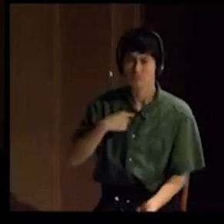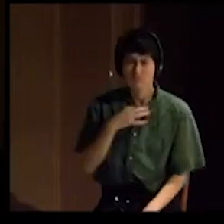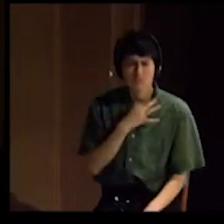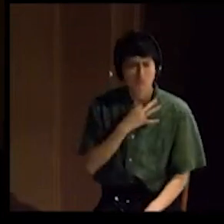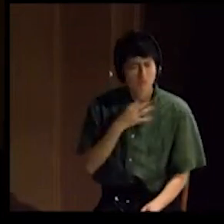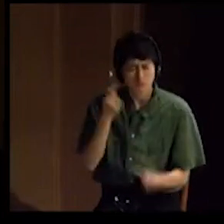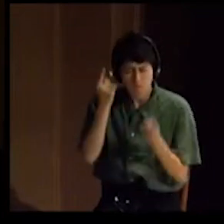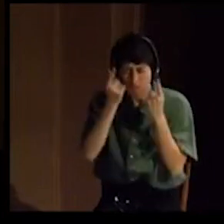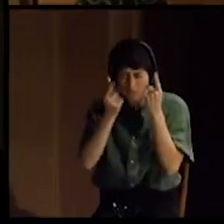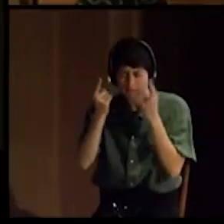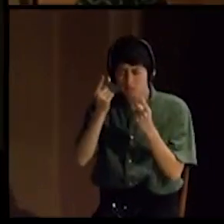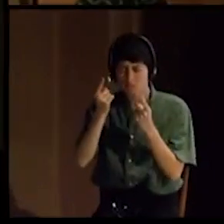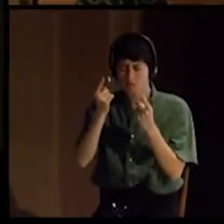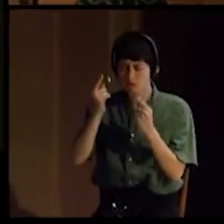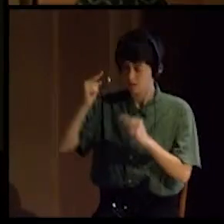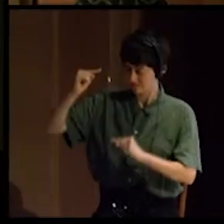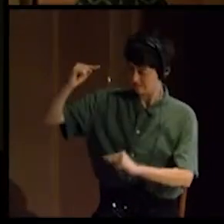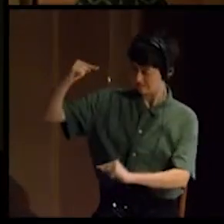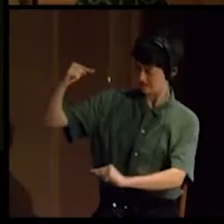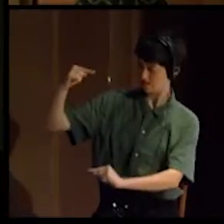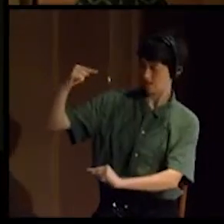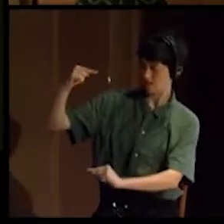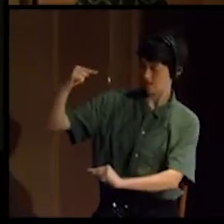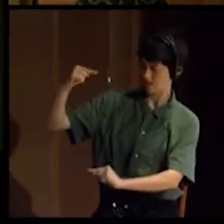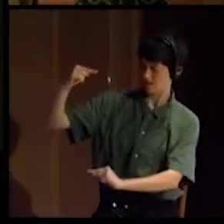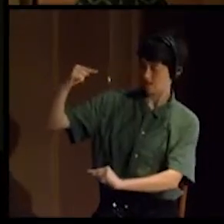across this very small spatial scale.